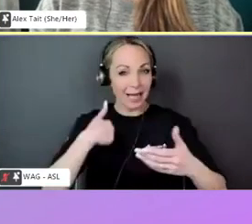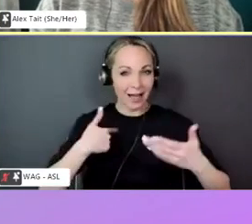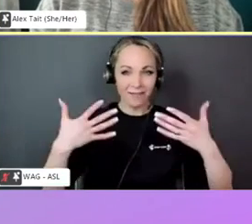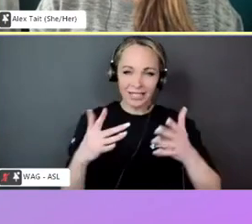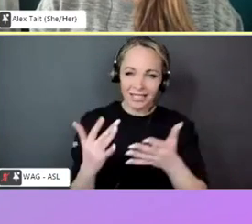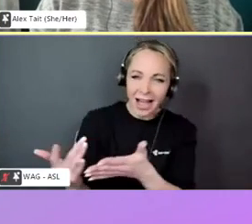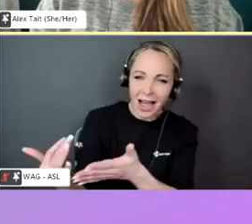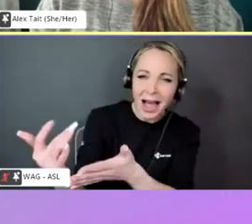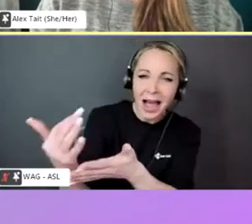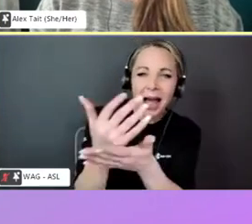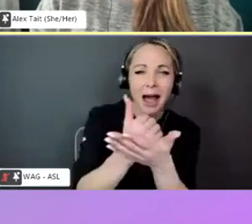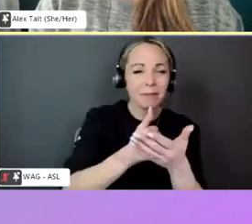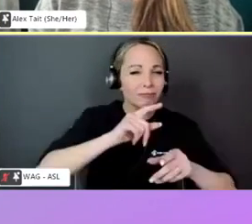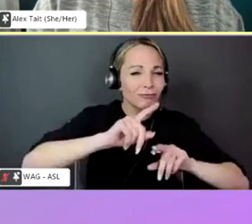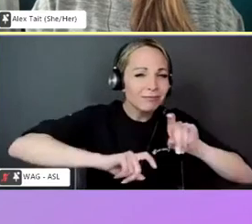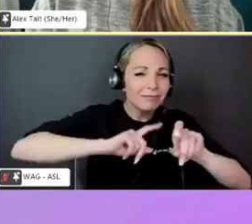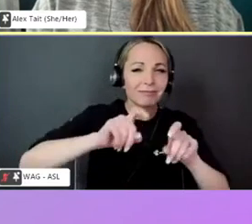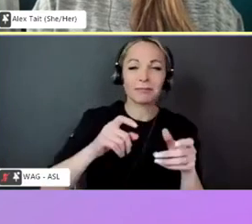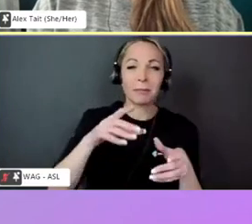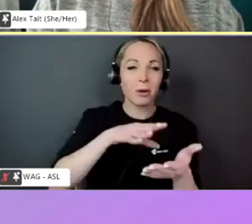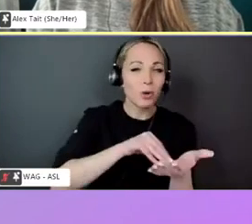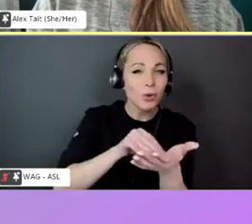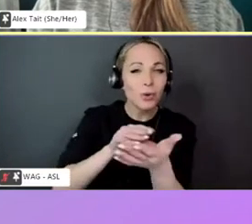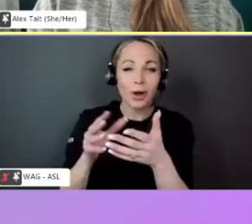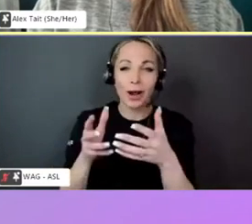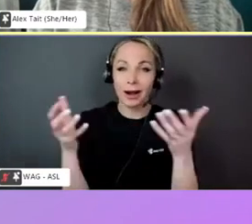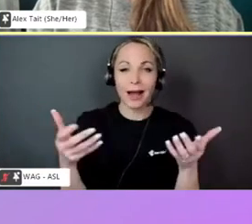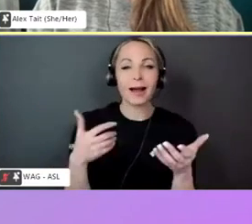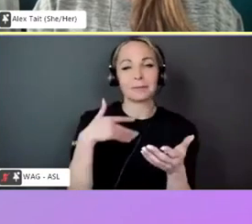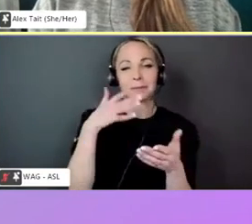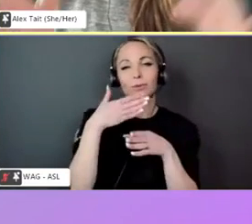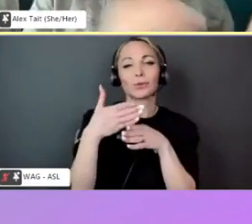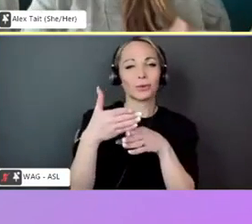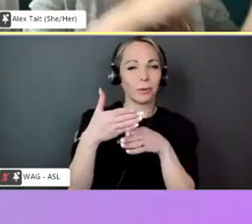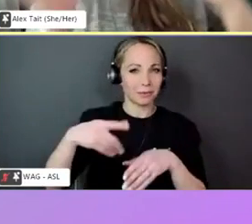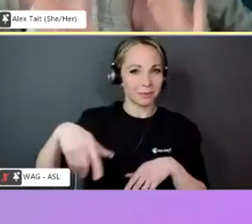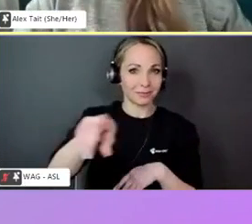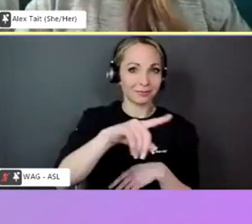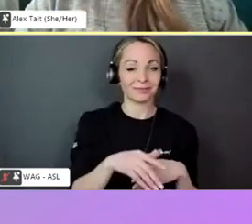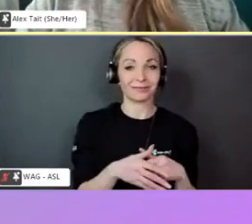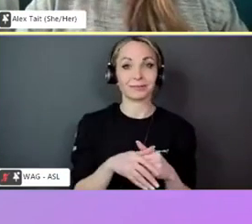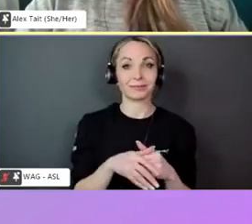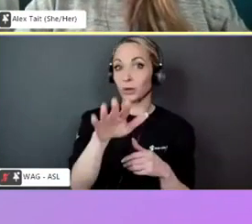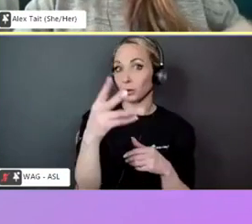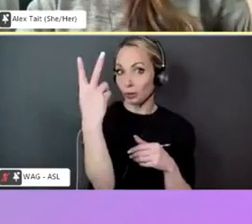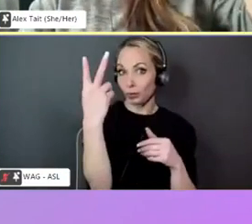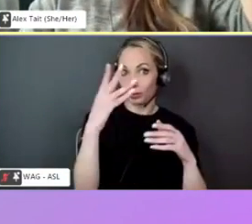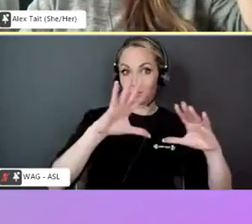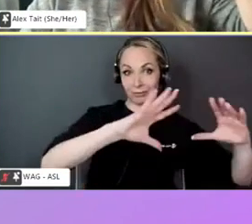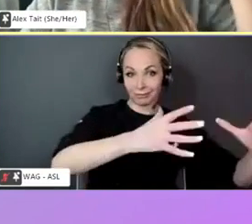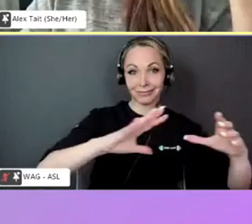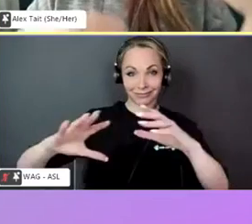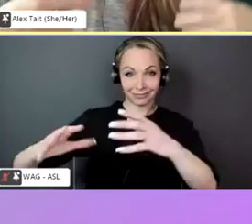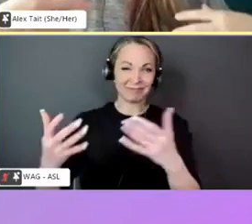technology. I'd like to focus on two of these groups and qualitative data of the survey I conducted